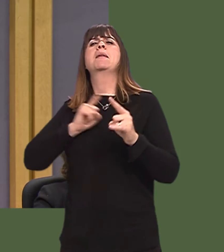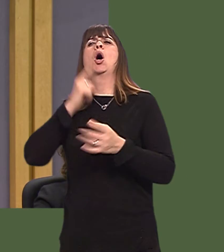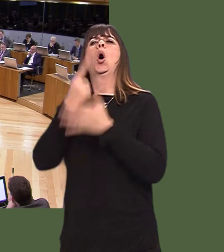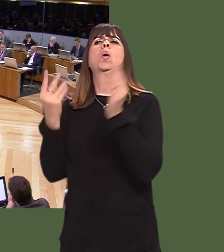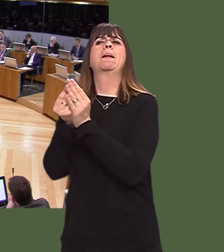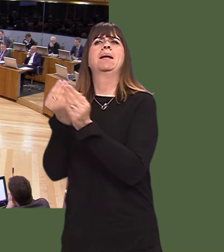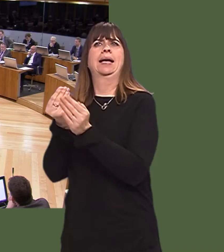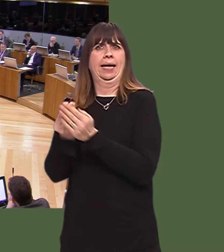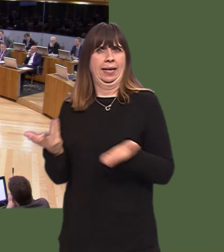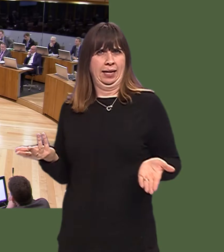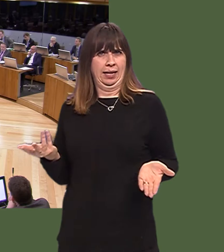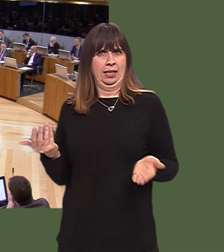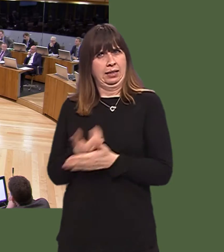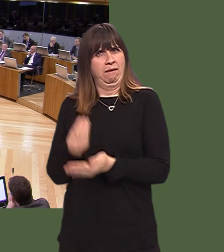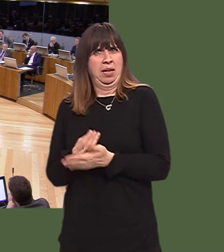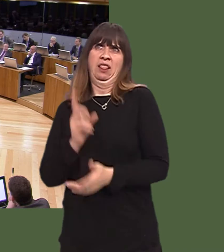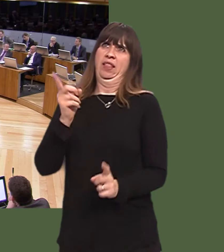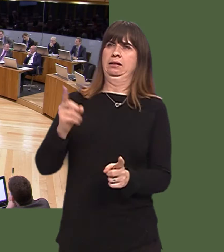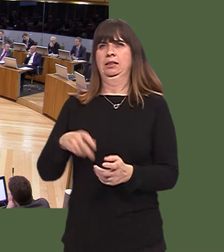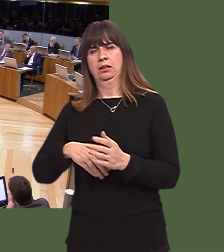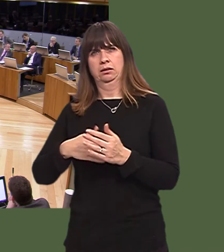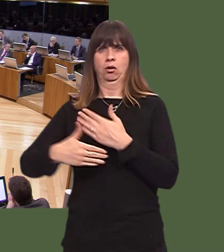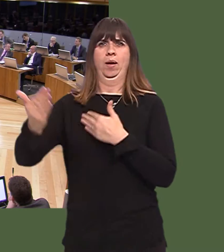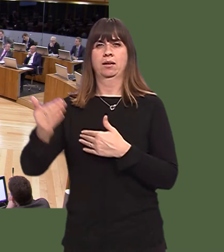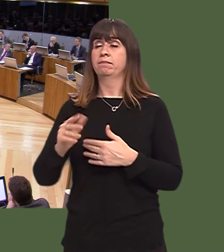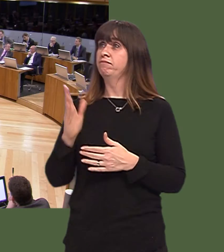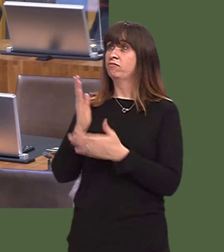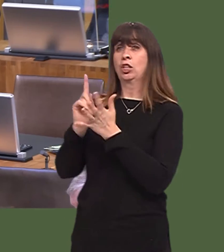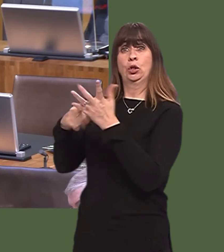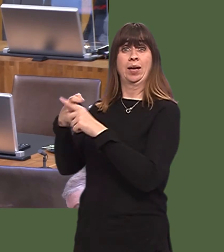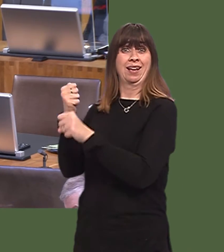Carwyn Jones: Bear in mind, of course, that the rules are put in place by the UK Government, not by us.